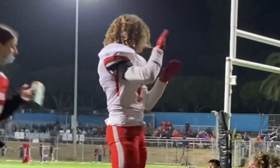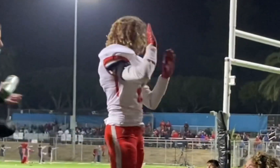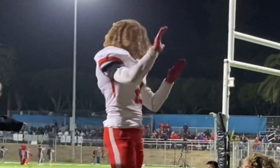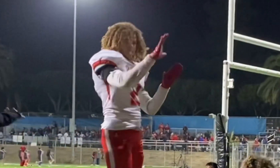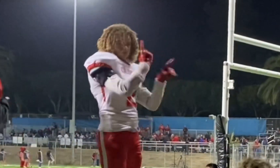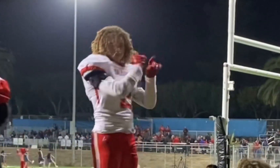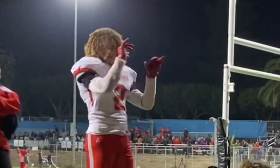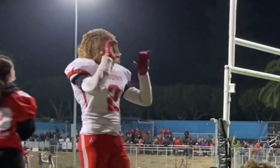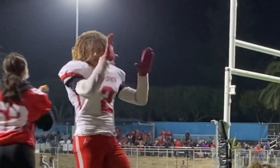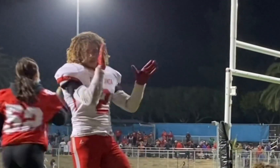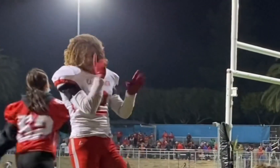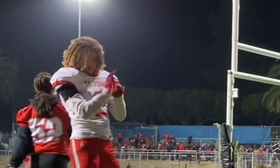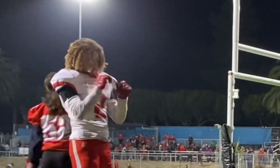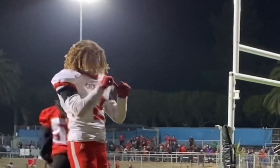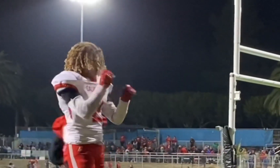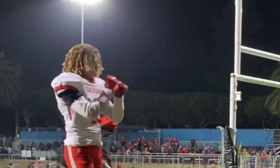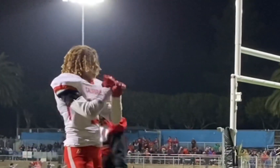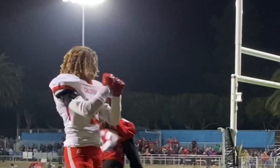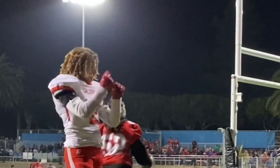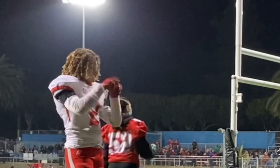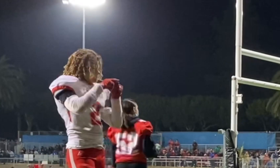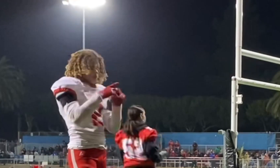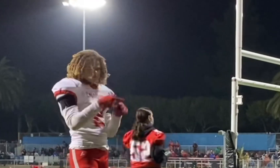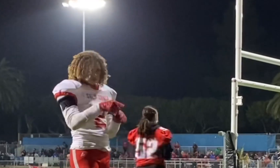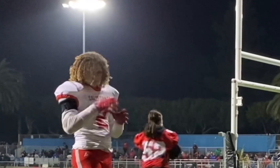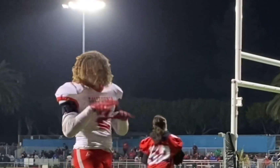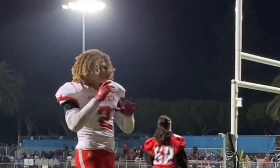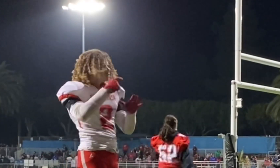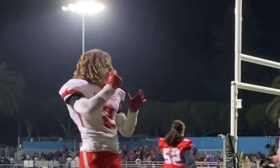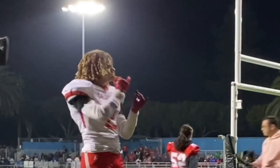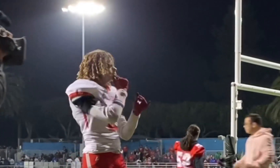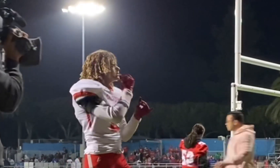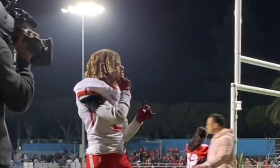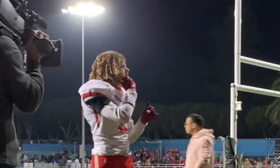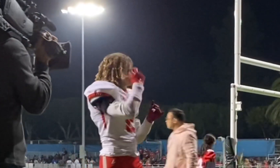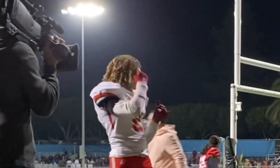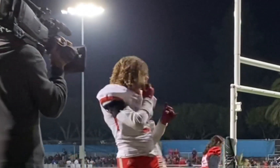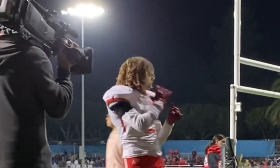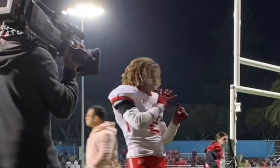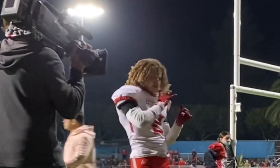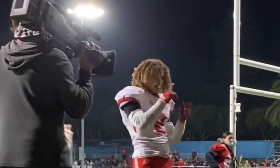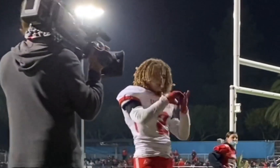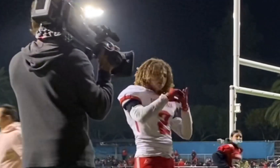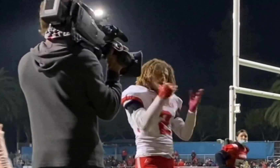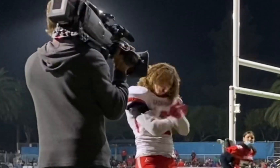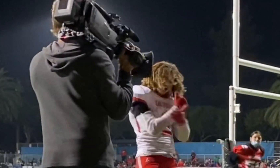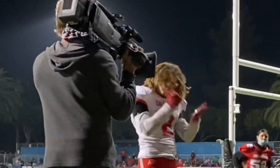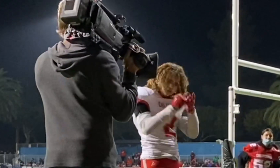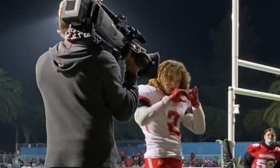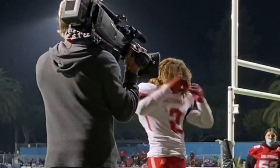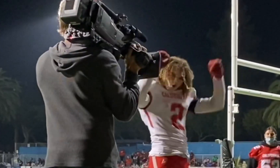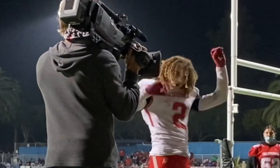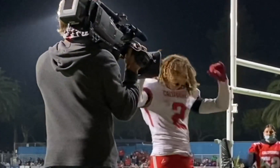(#2 Enos Zornoza): it's DEFENSE! they play GREAAAT! as for the offensive unit, we have to play harder.... and eliminate some mentally mistakes that's OK! let's play better in the second half the Second Half is a New GAME!!